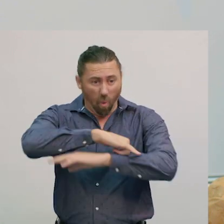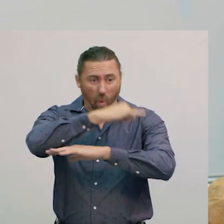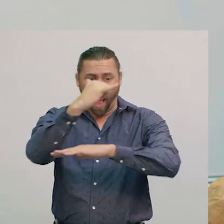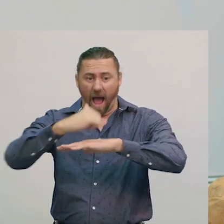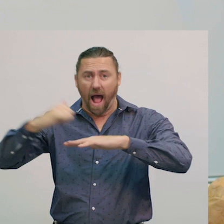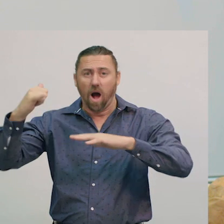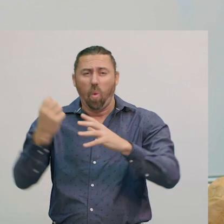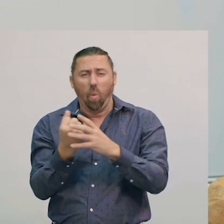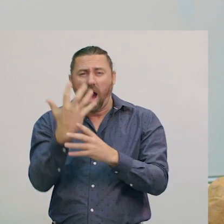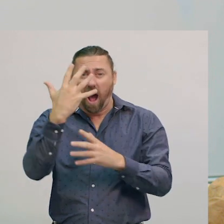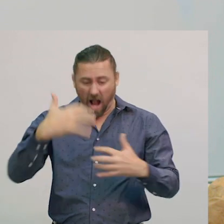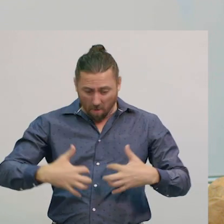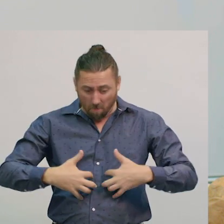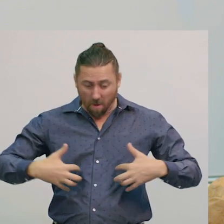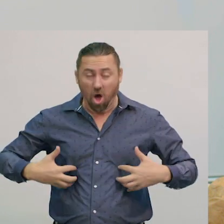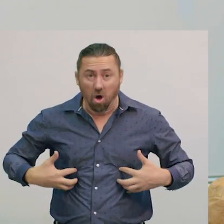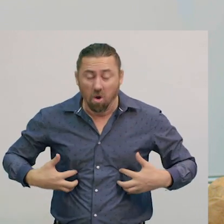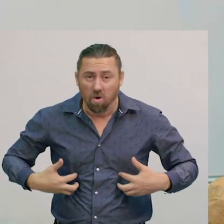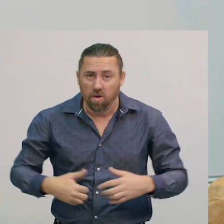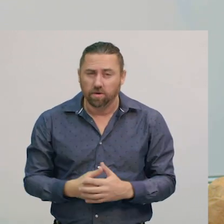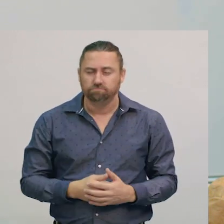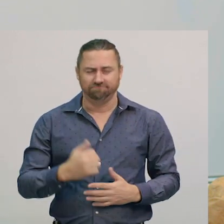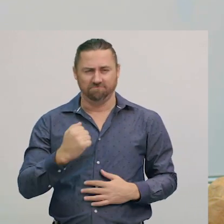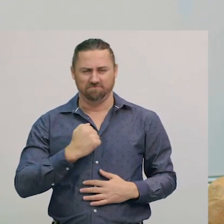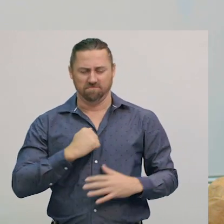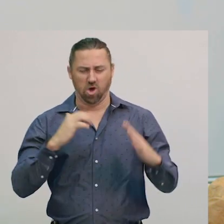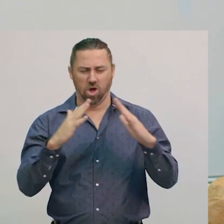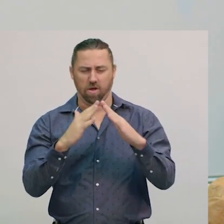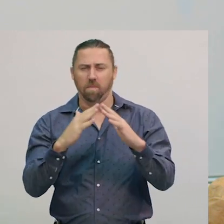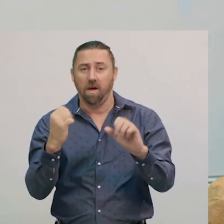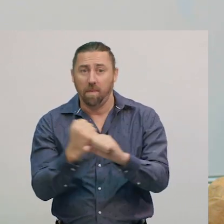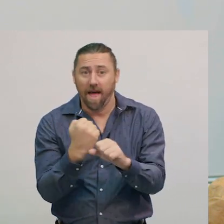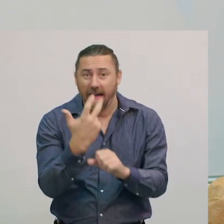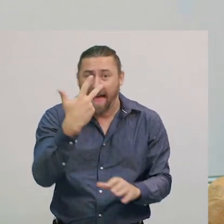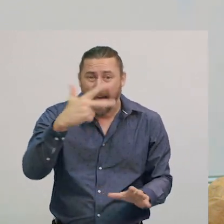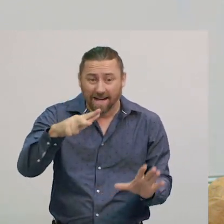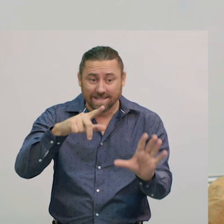I have an old house. It was built 80 years ago, and it’s mostly made of wood from trees.